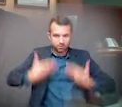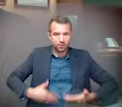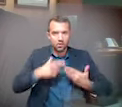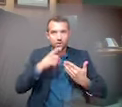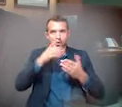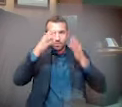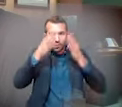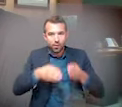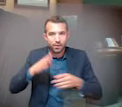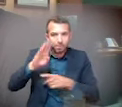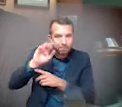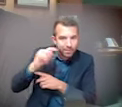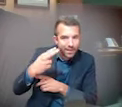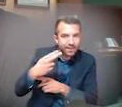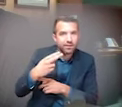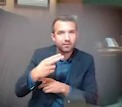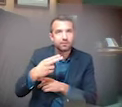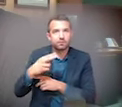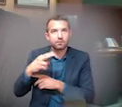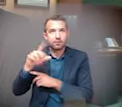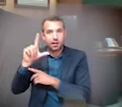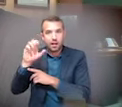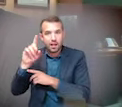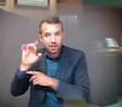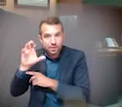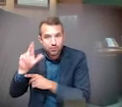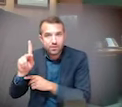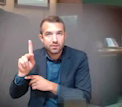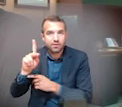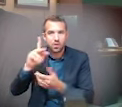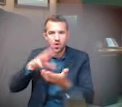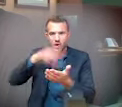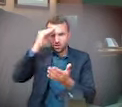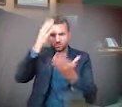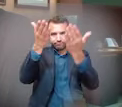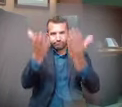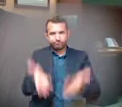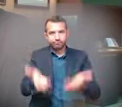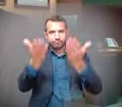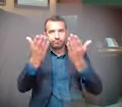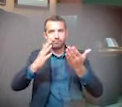to know Beth and see LeDerick and get to know LeDerick. And then we become normal, contributing,